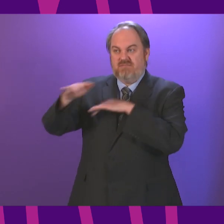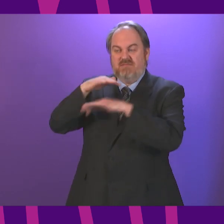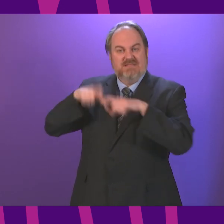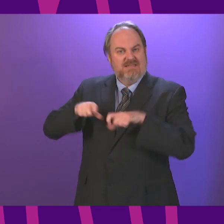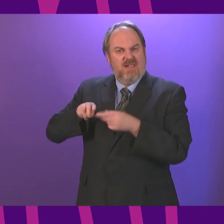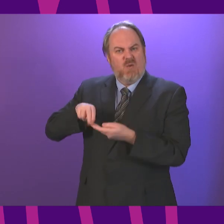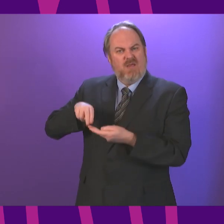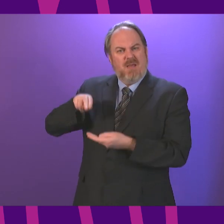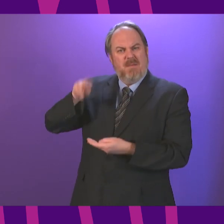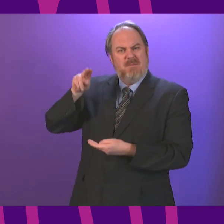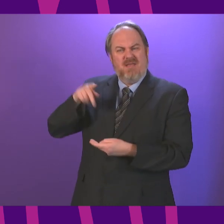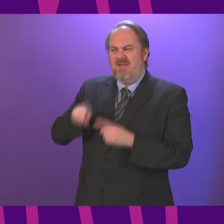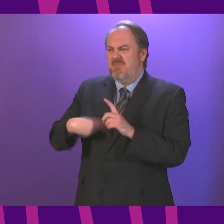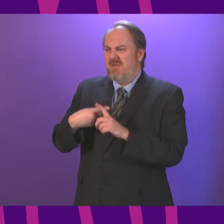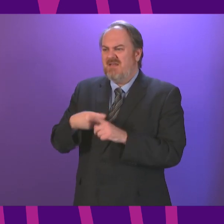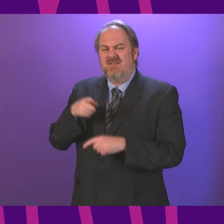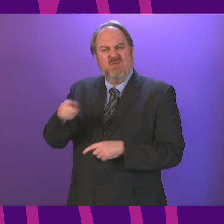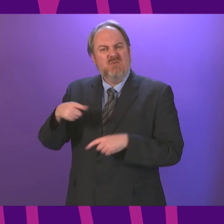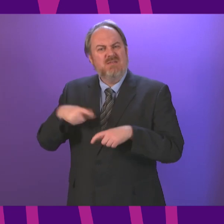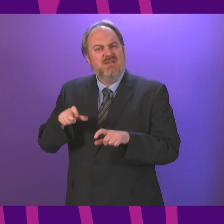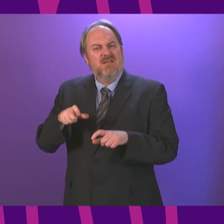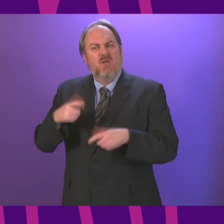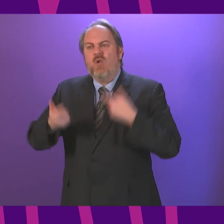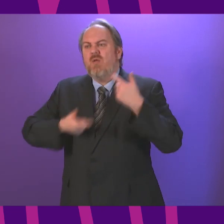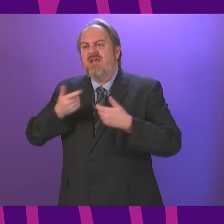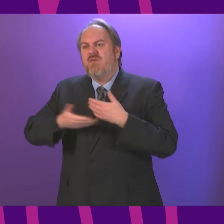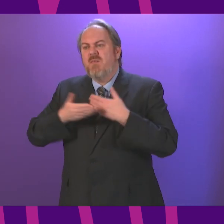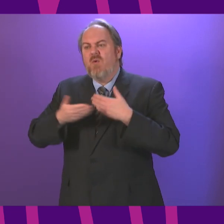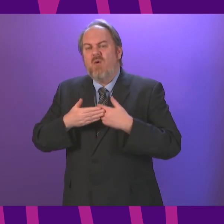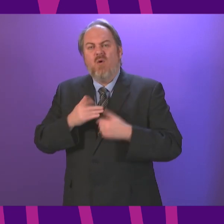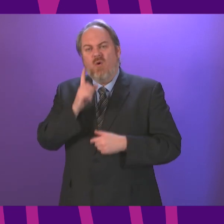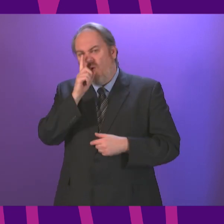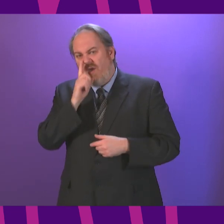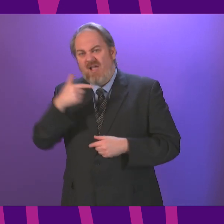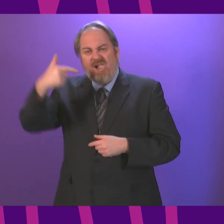against the continued exploration for new fossil fuel reserves in the North Sea,